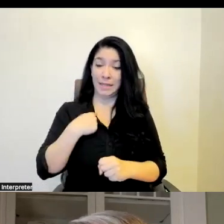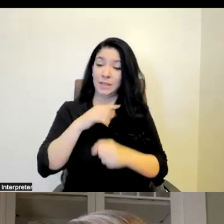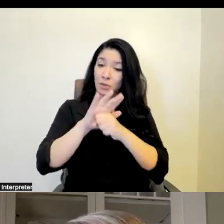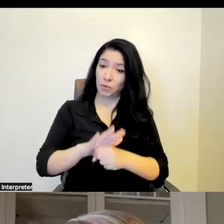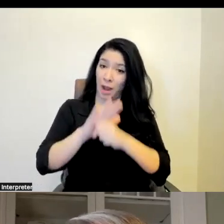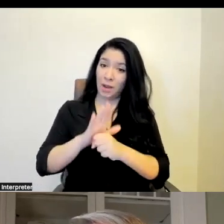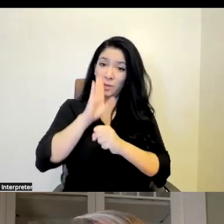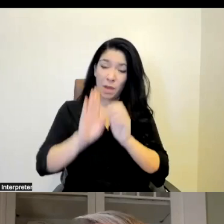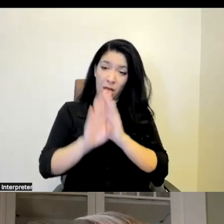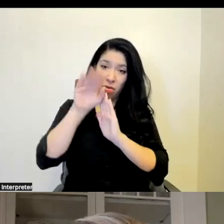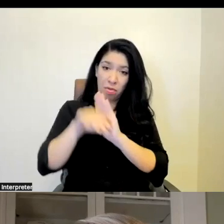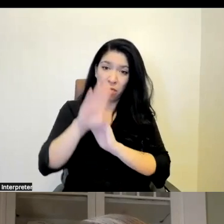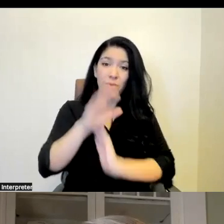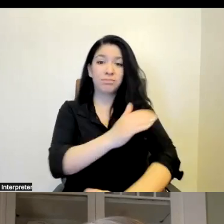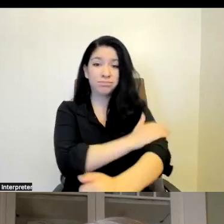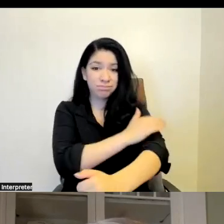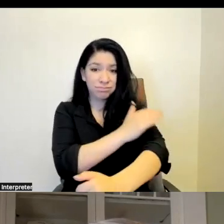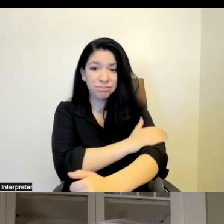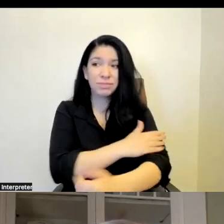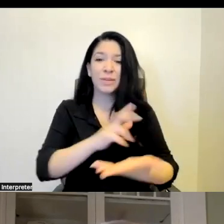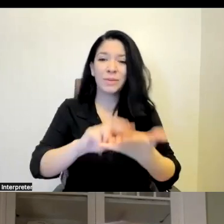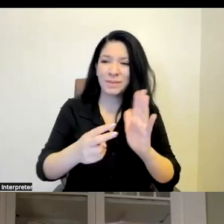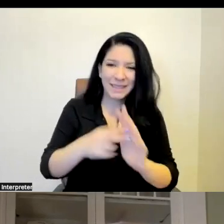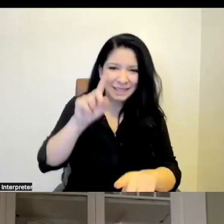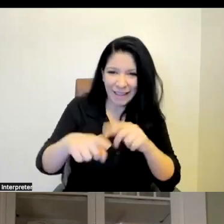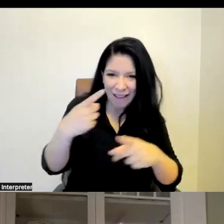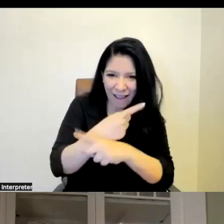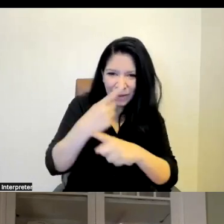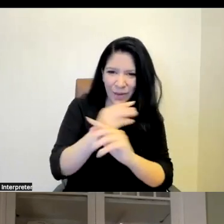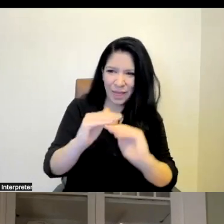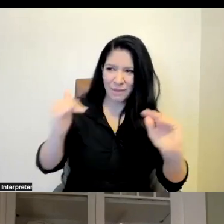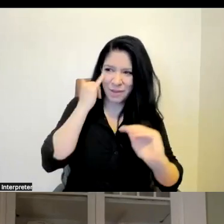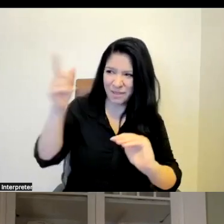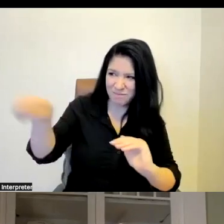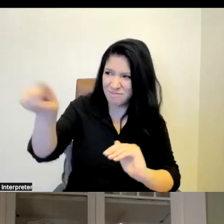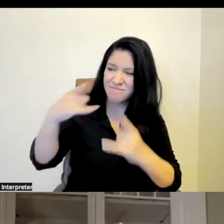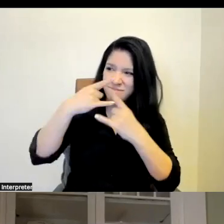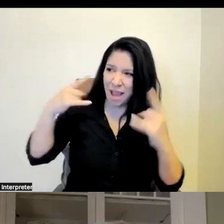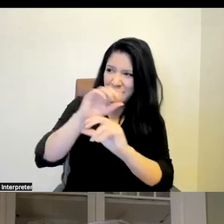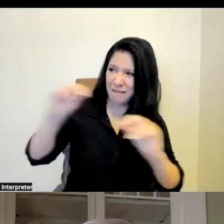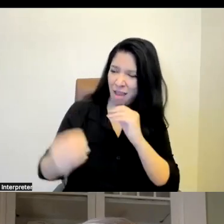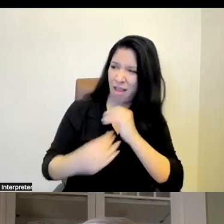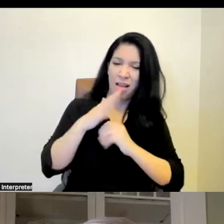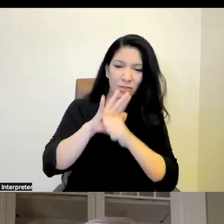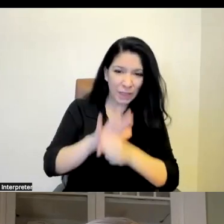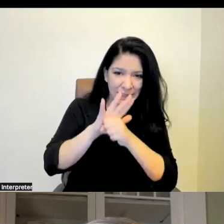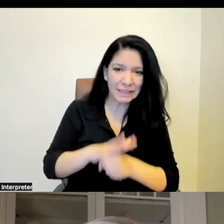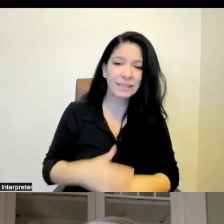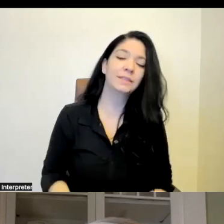it's hard to know. It's hard to get your accurate assessments. And it's harder to participate fully